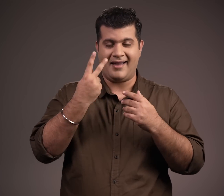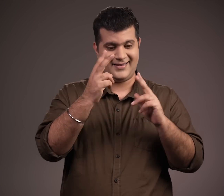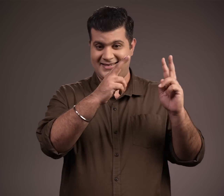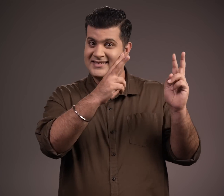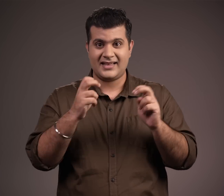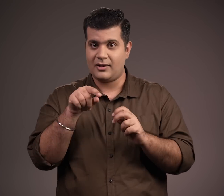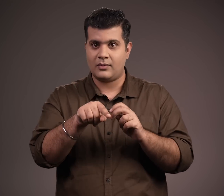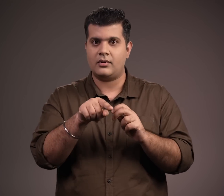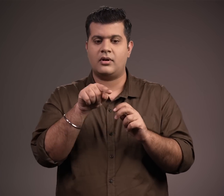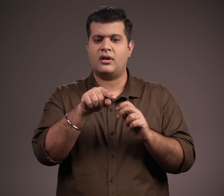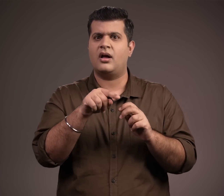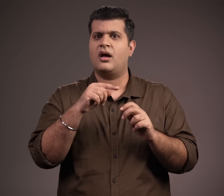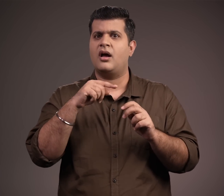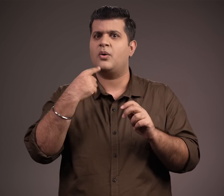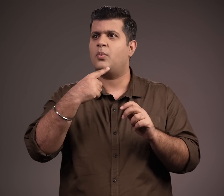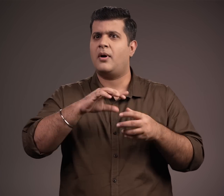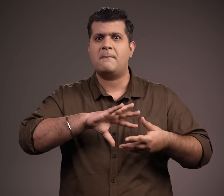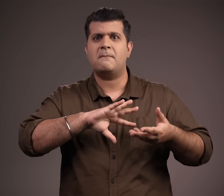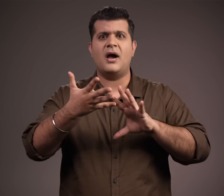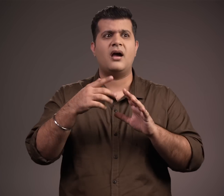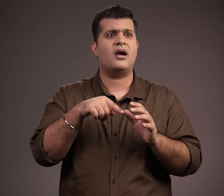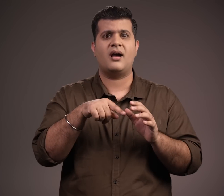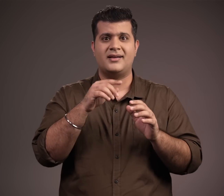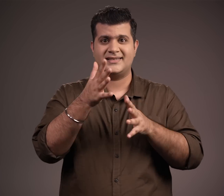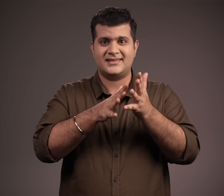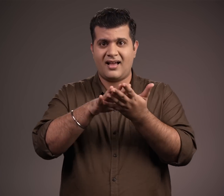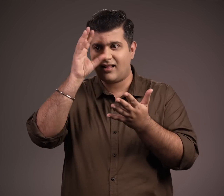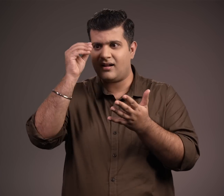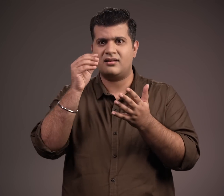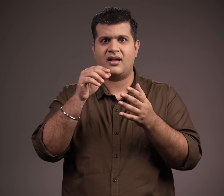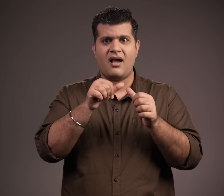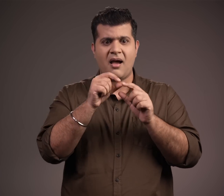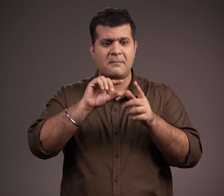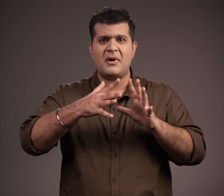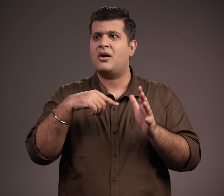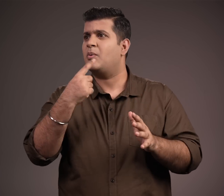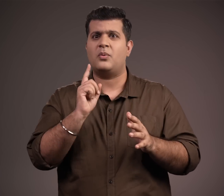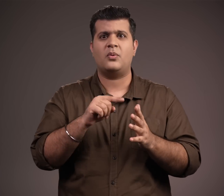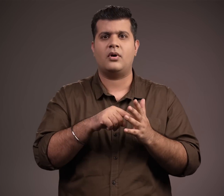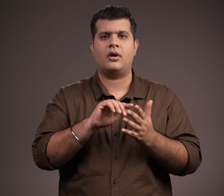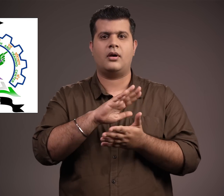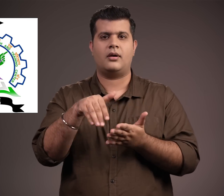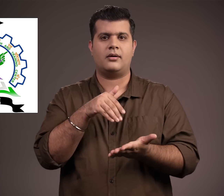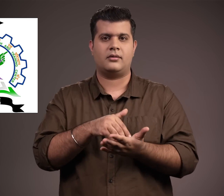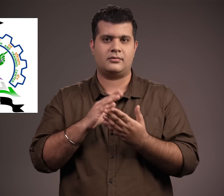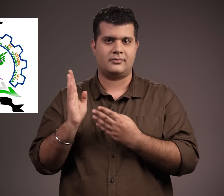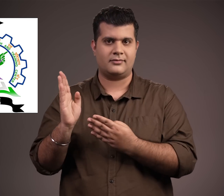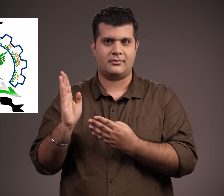I downloaded it and saw it was developed by ISLRTC.